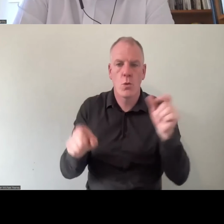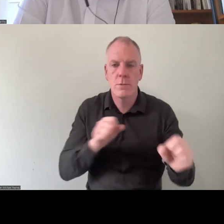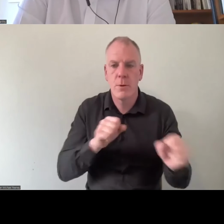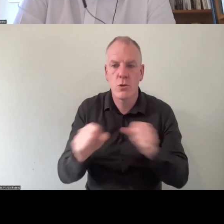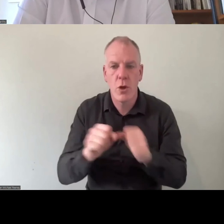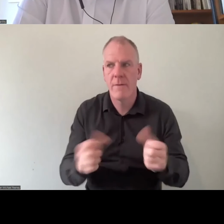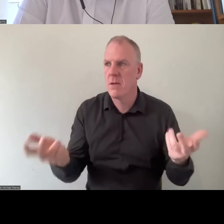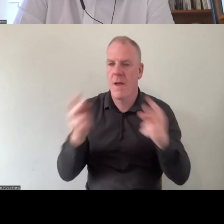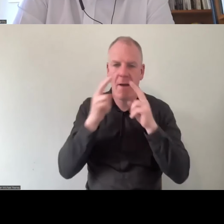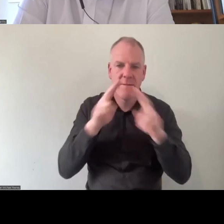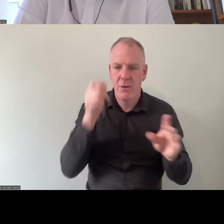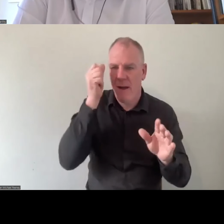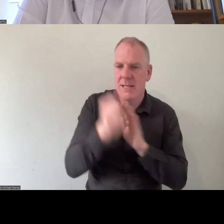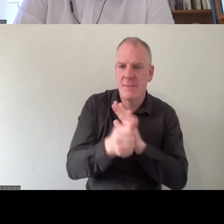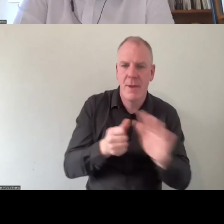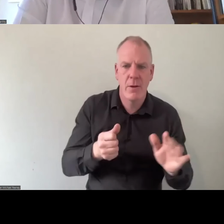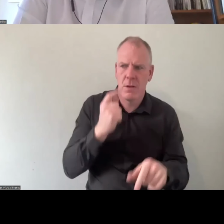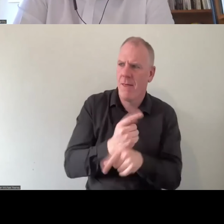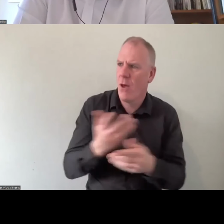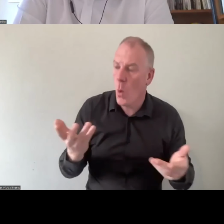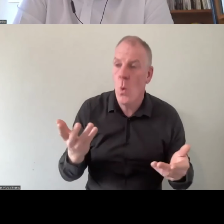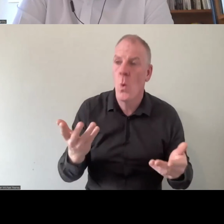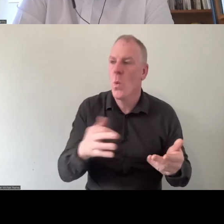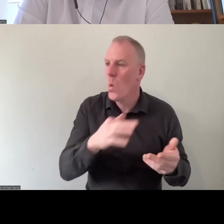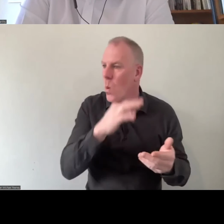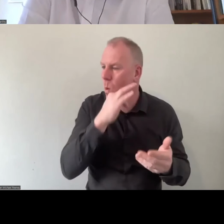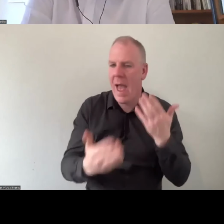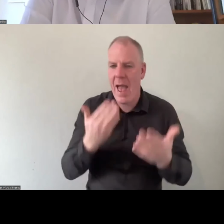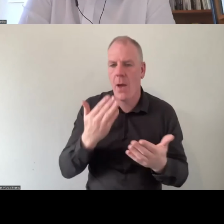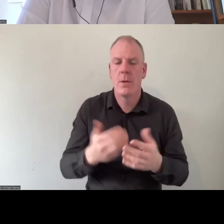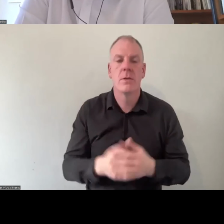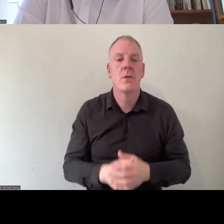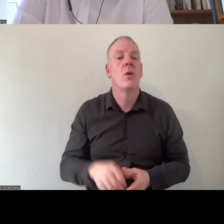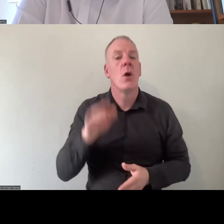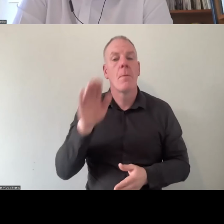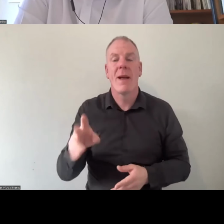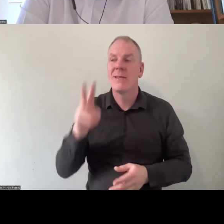So, it's really important that you identify what national and international guidance and standards are out there